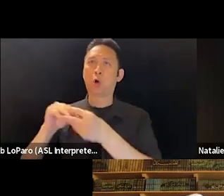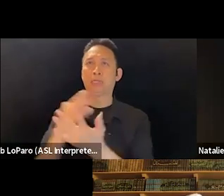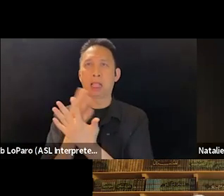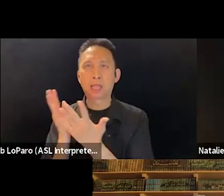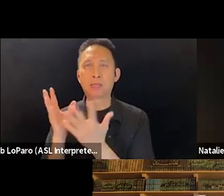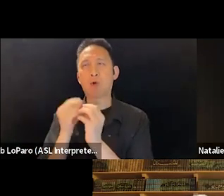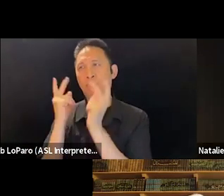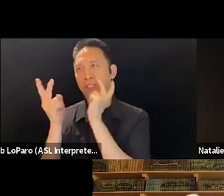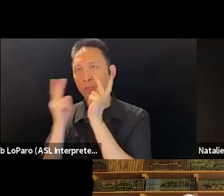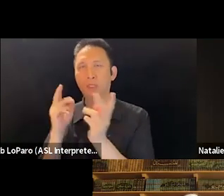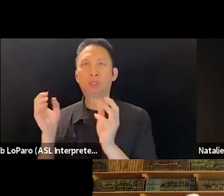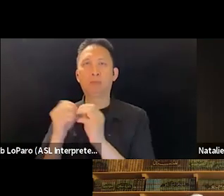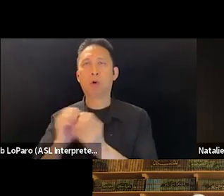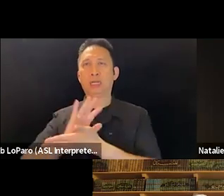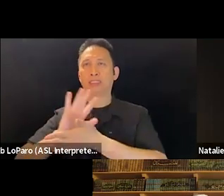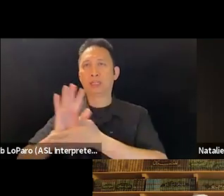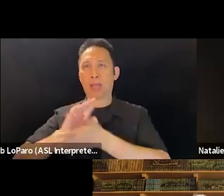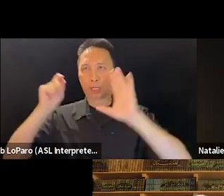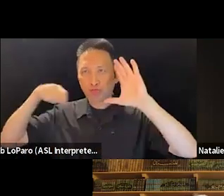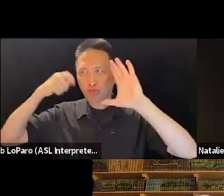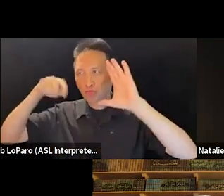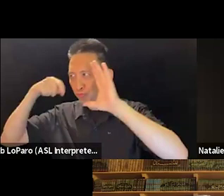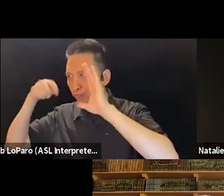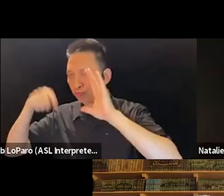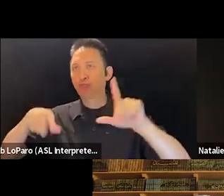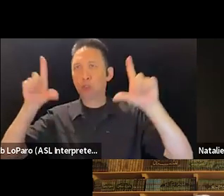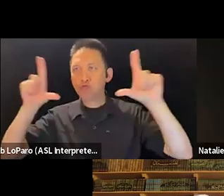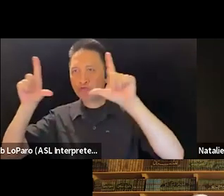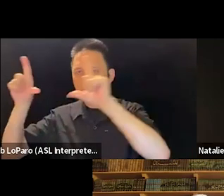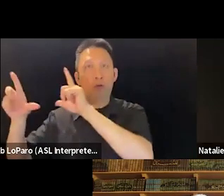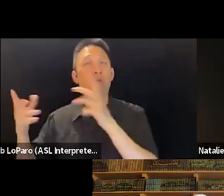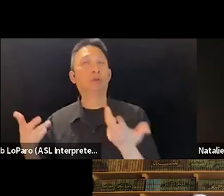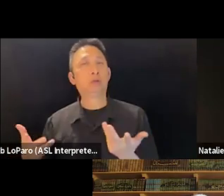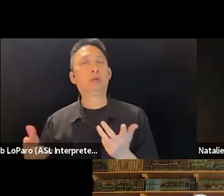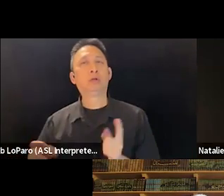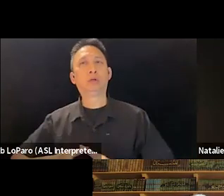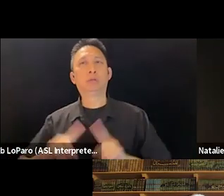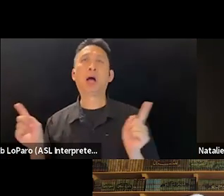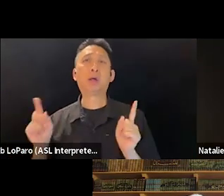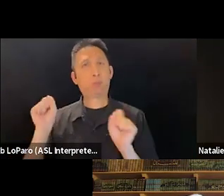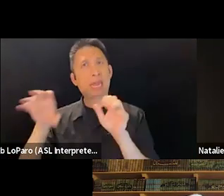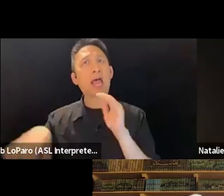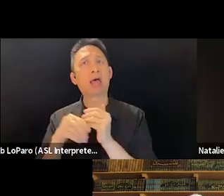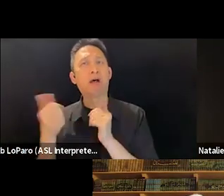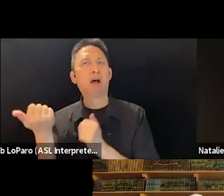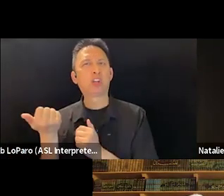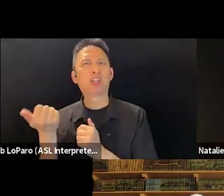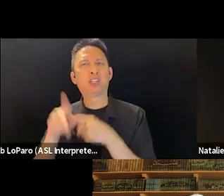But maybe we'll make a bit down some other aspects and other things, for example, criteria.